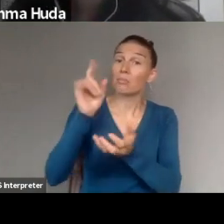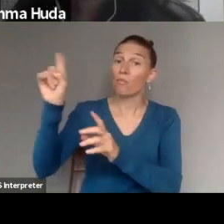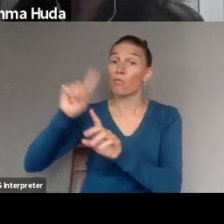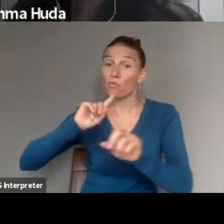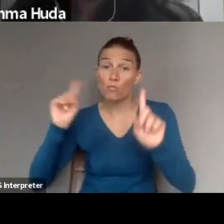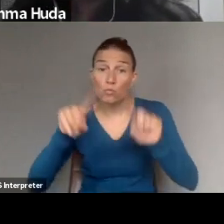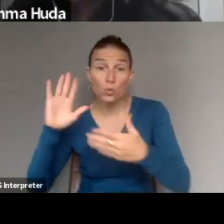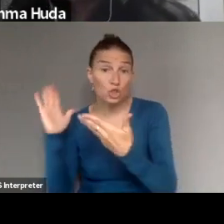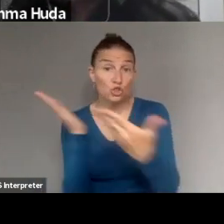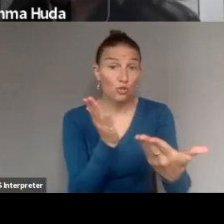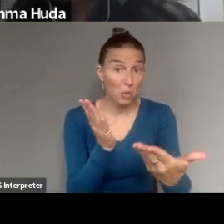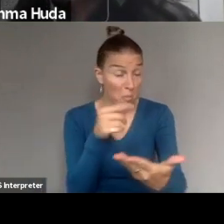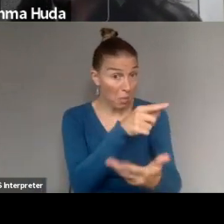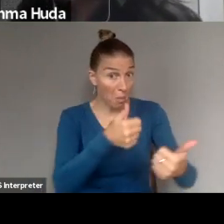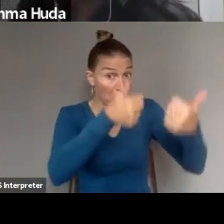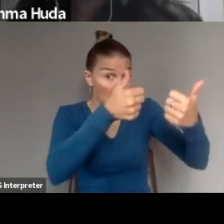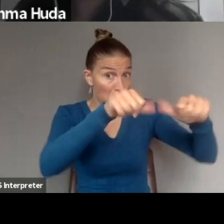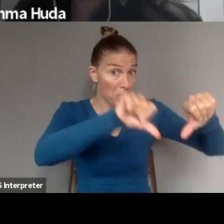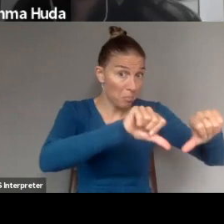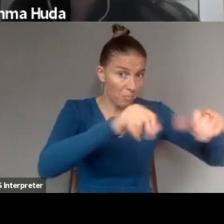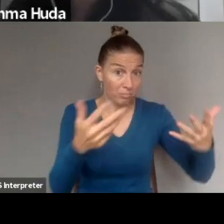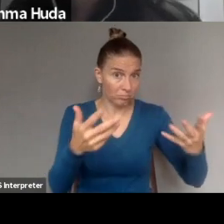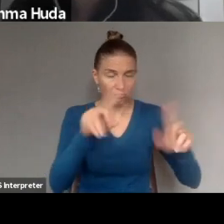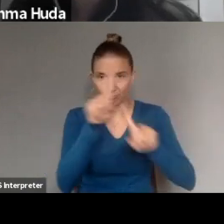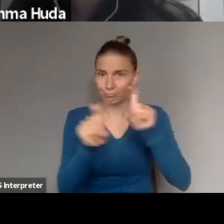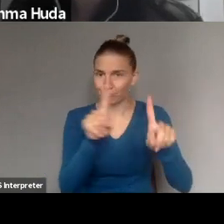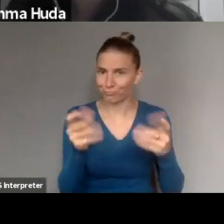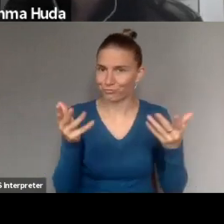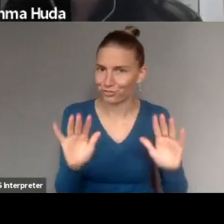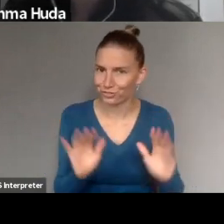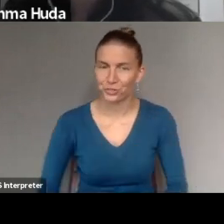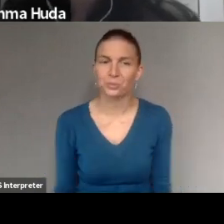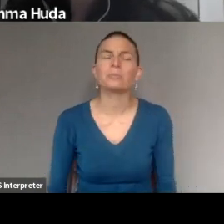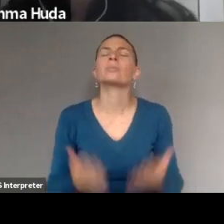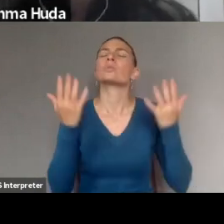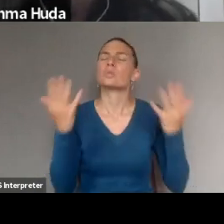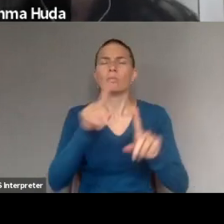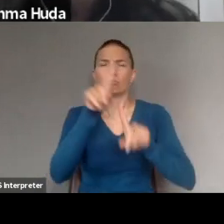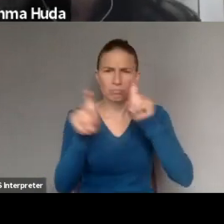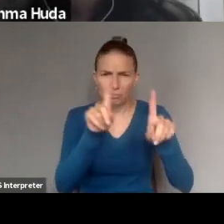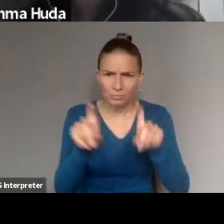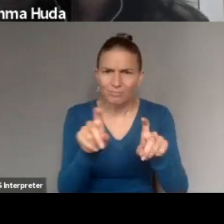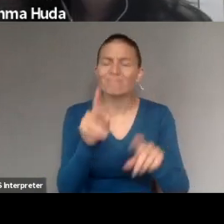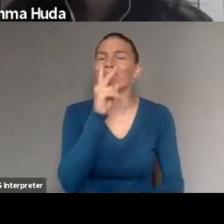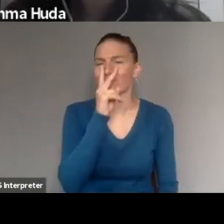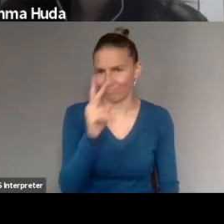And what we are seeing from the research is that around 60% of people with disabilities